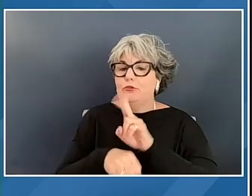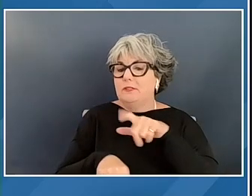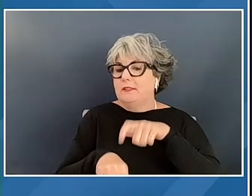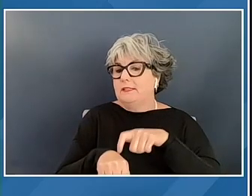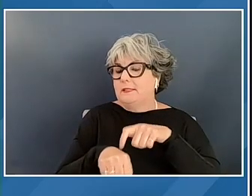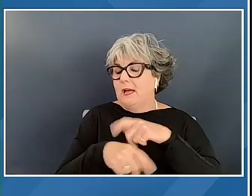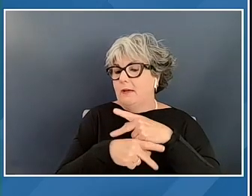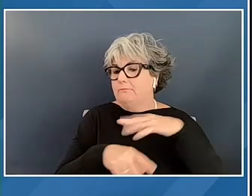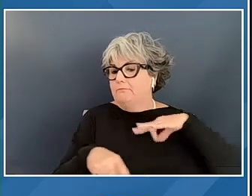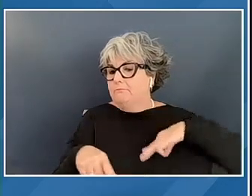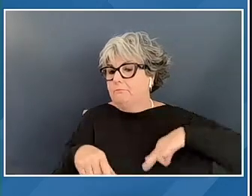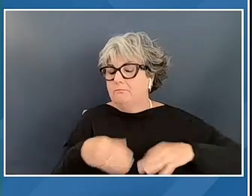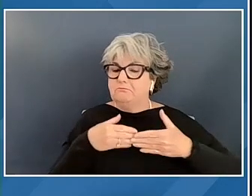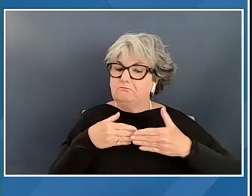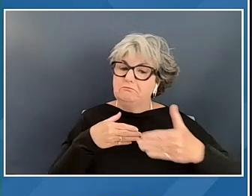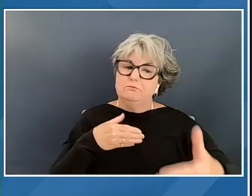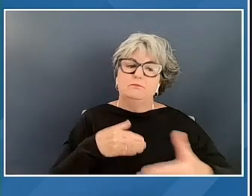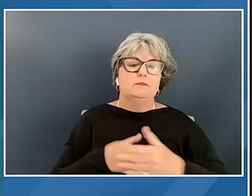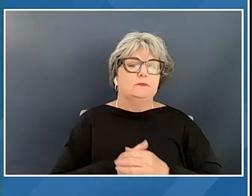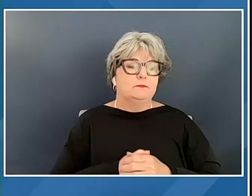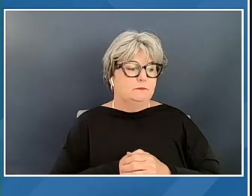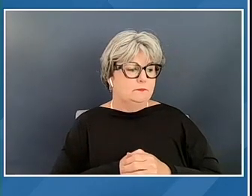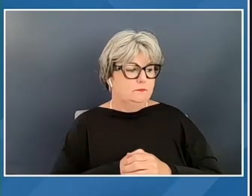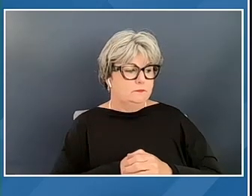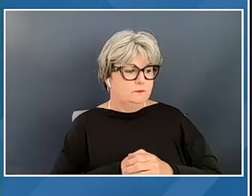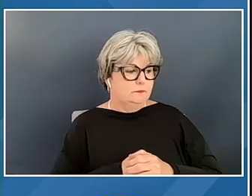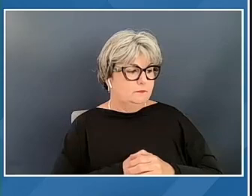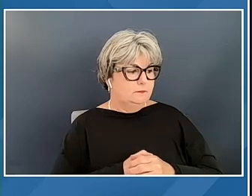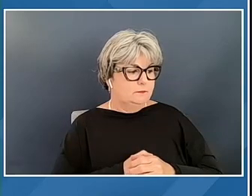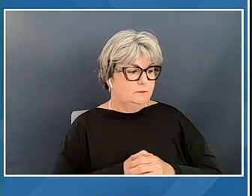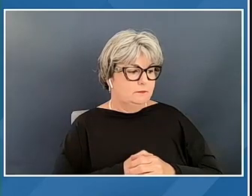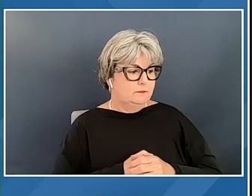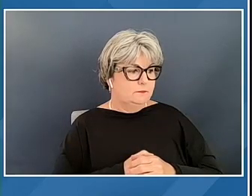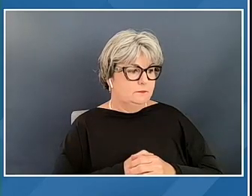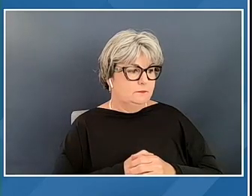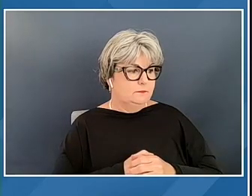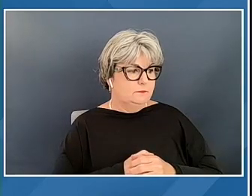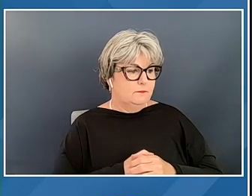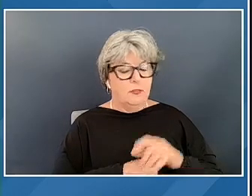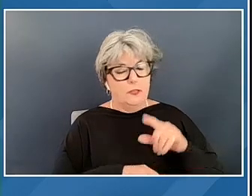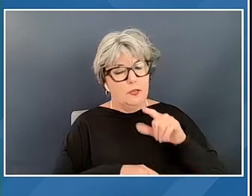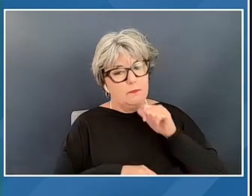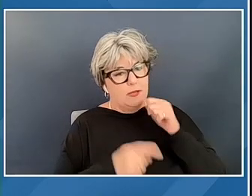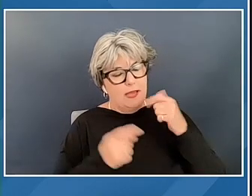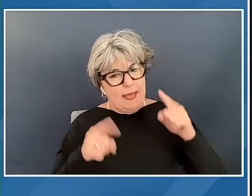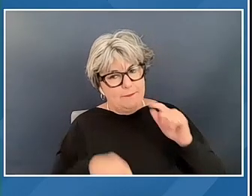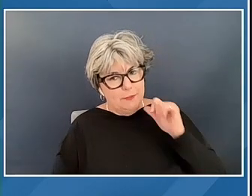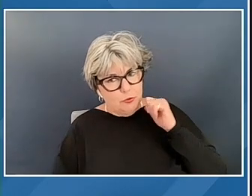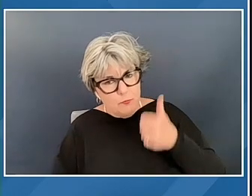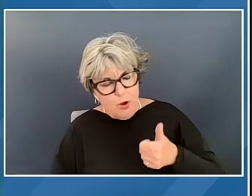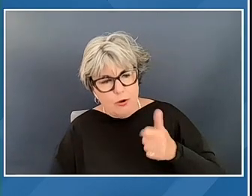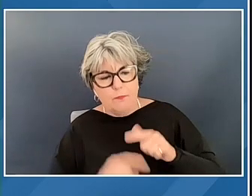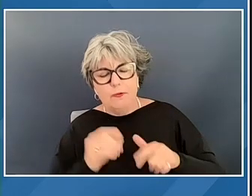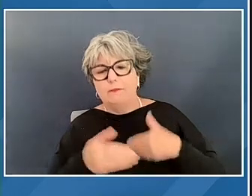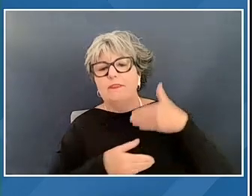forward basis. I realize that's probably not something we can get tomorrow, but for the next session, that would, I think, be